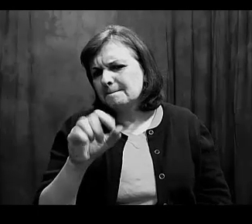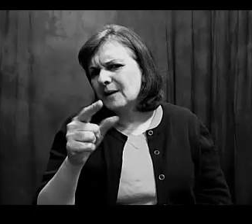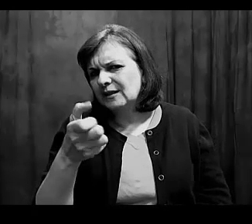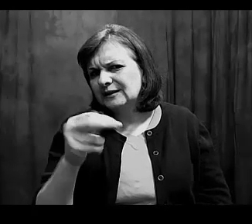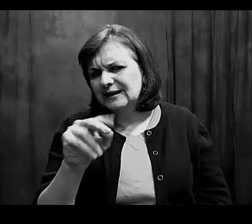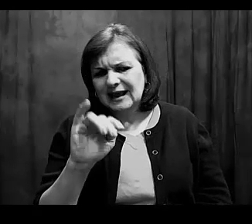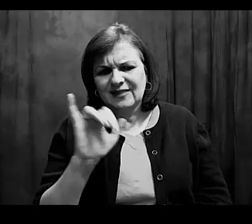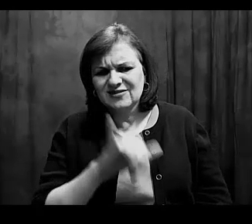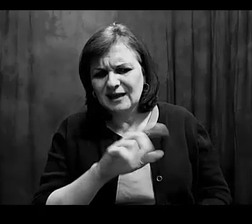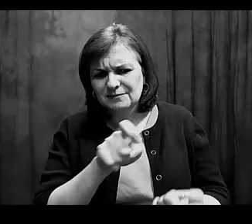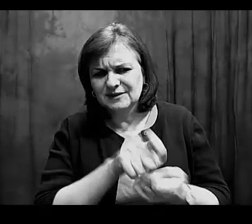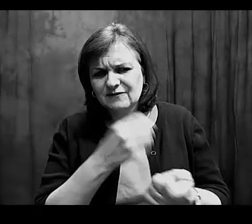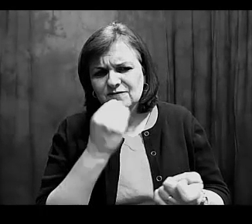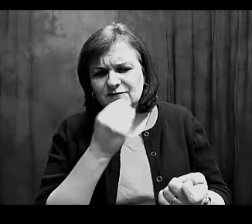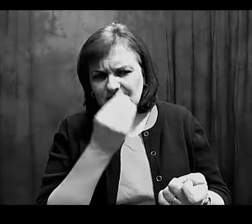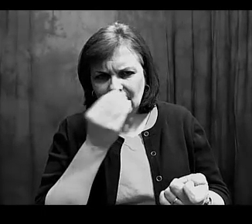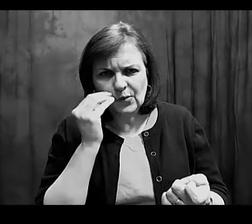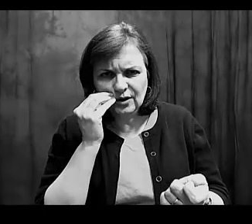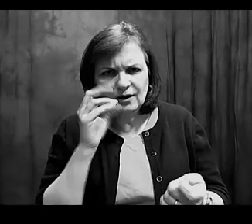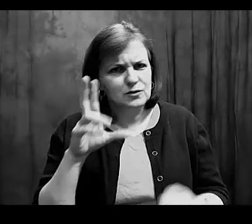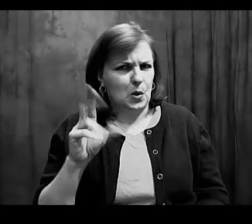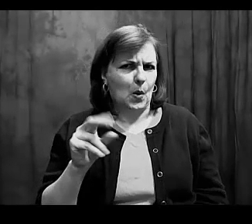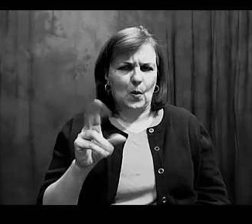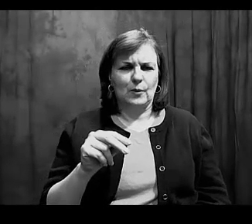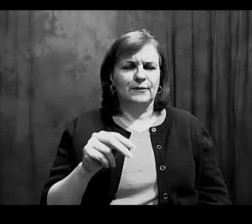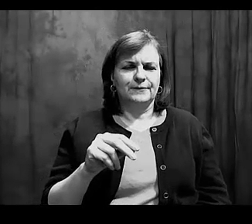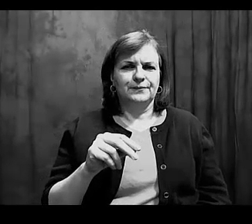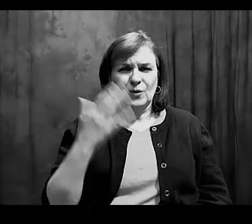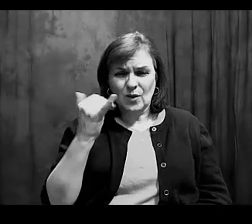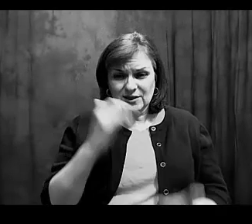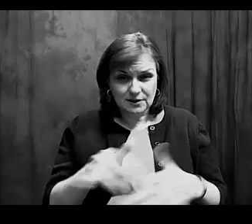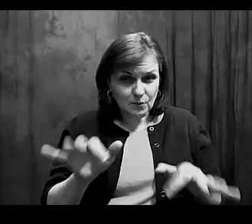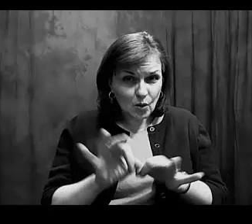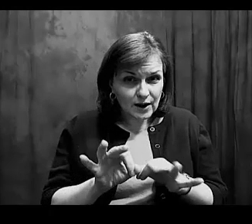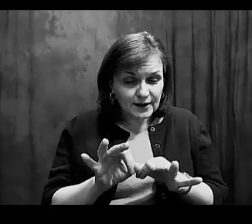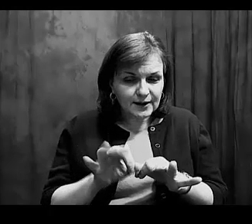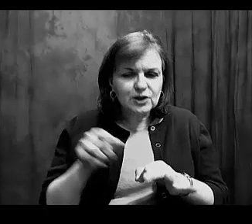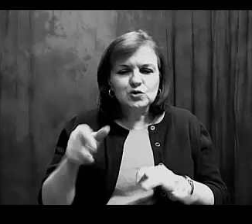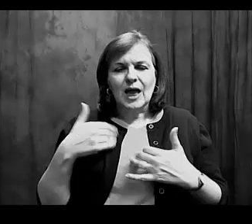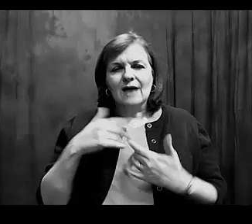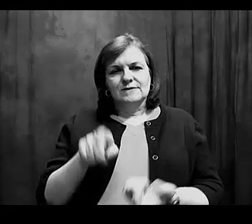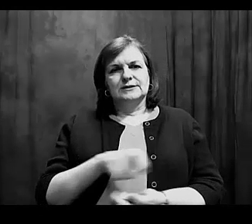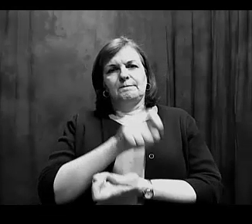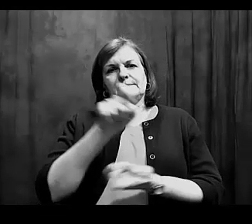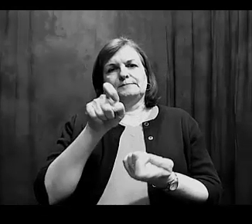not a chance!! why is this so important?? because we have now specific